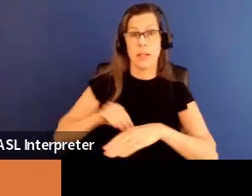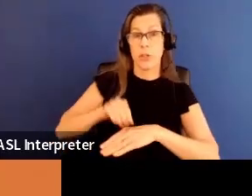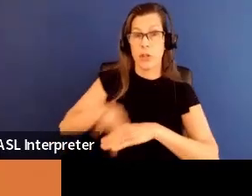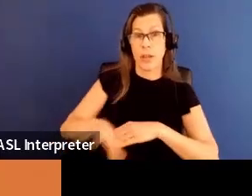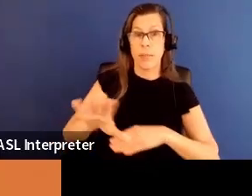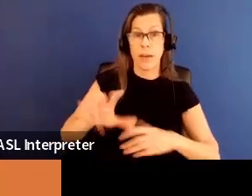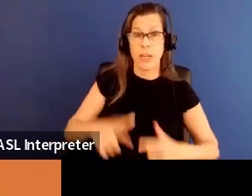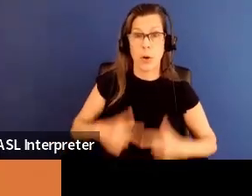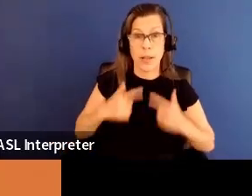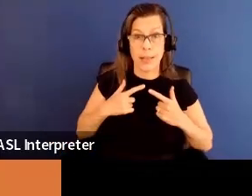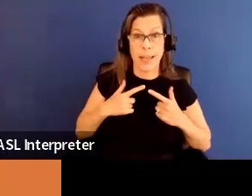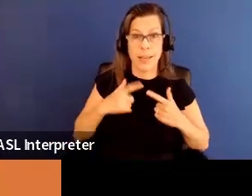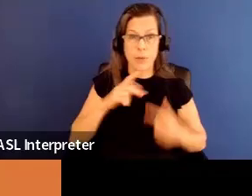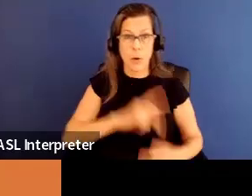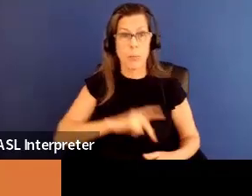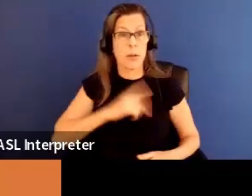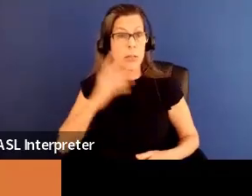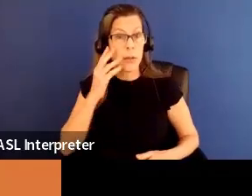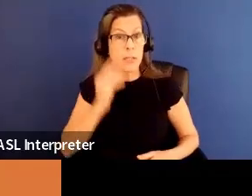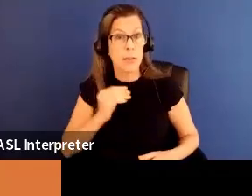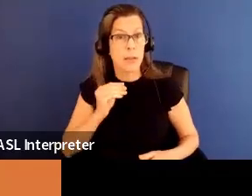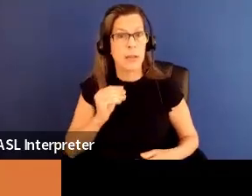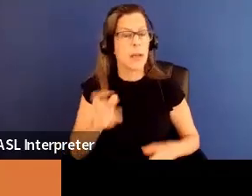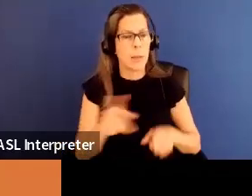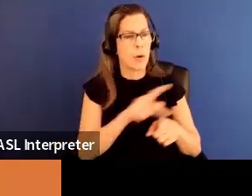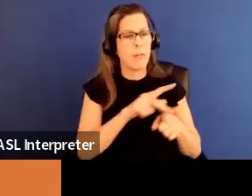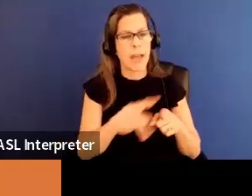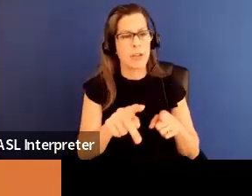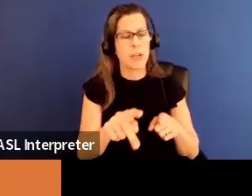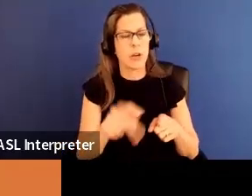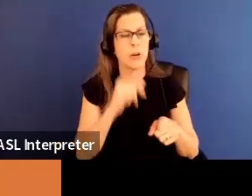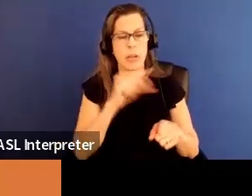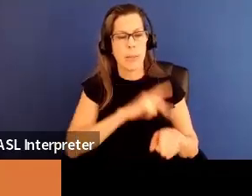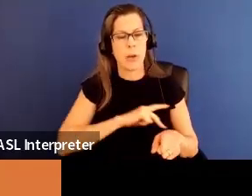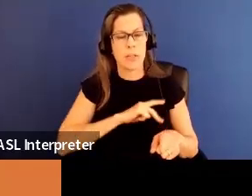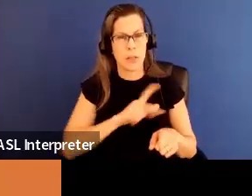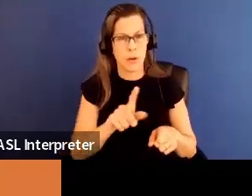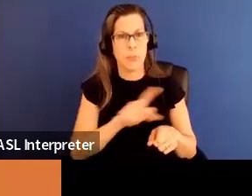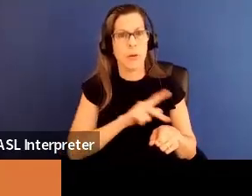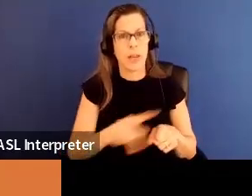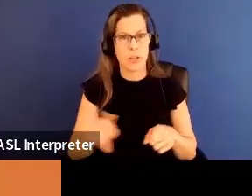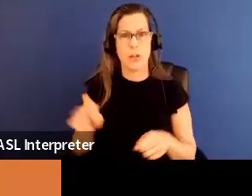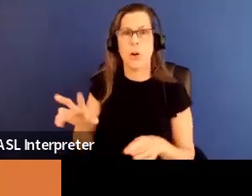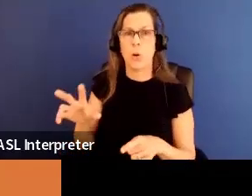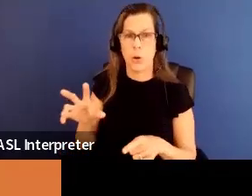not seeing her join, so we will transition to the first question. So, I will have Hannah